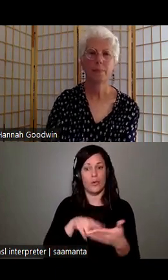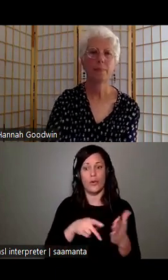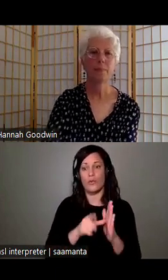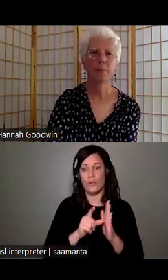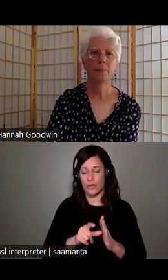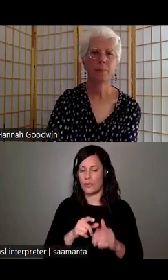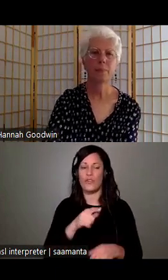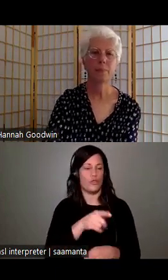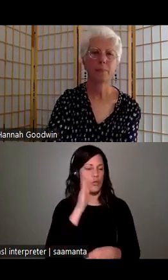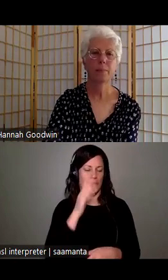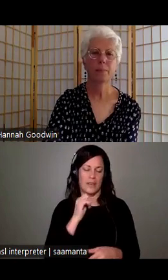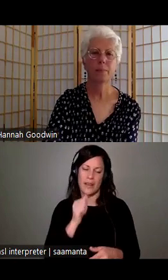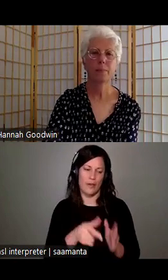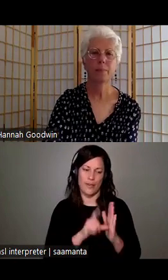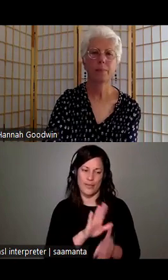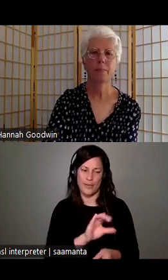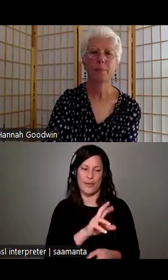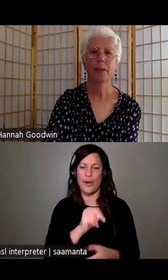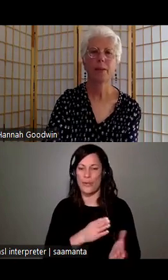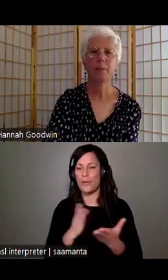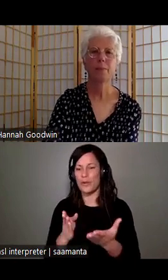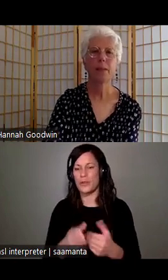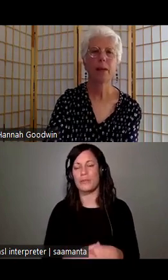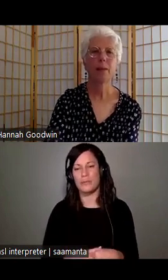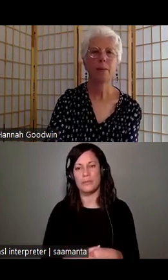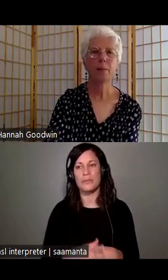you will not be reviewing your own. We have a very...